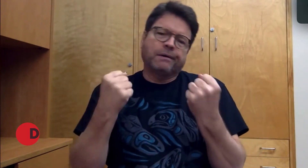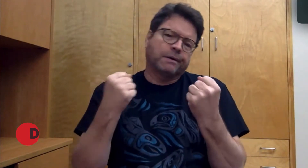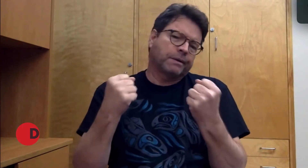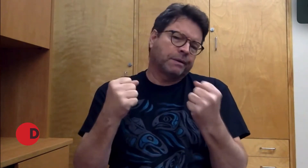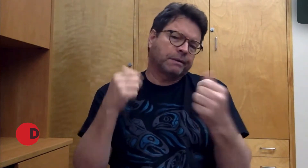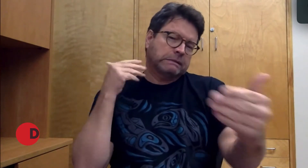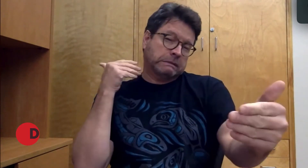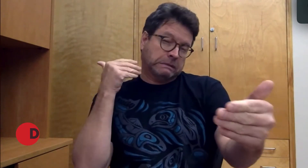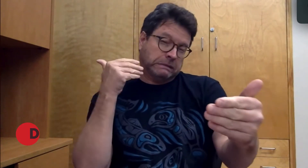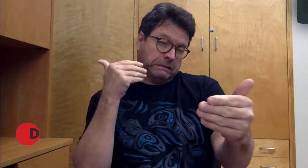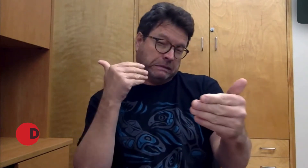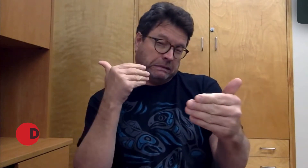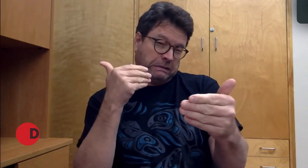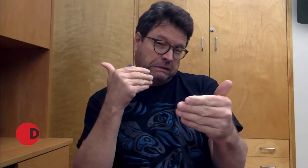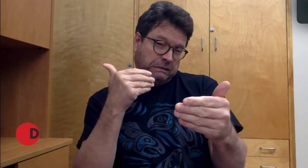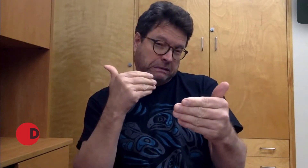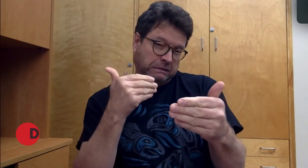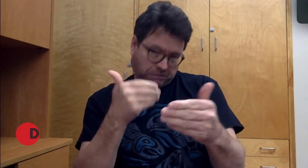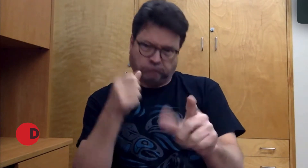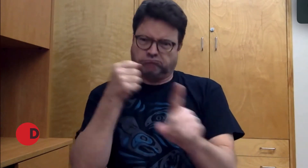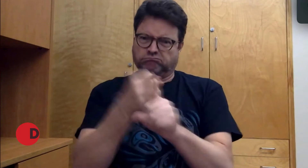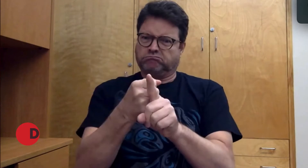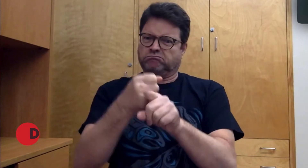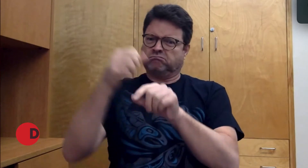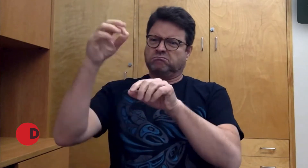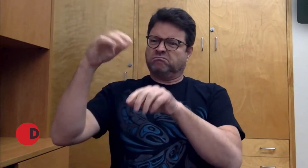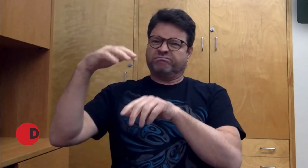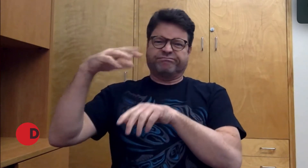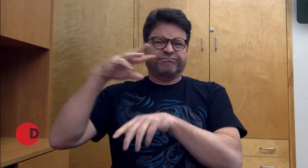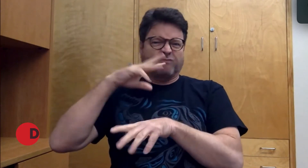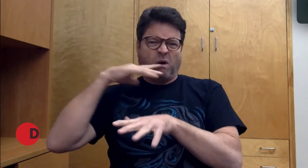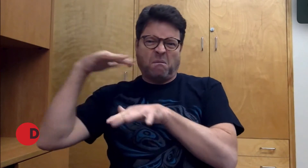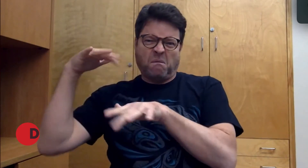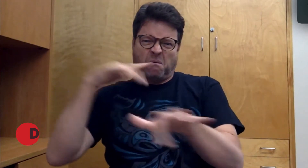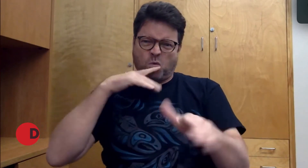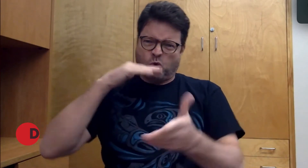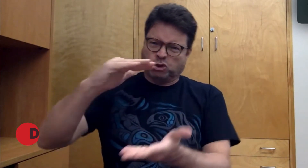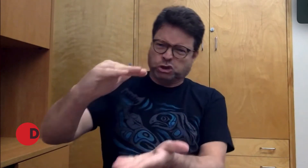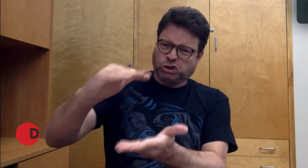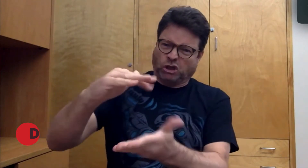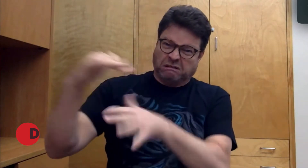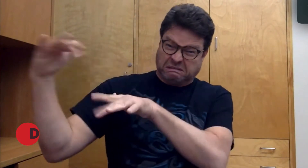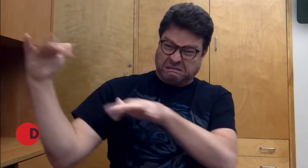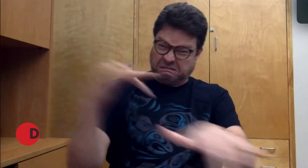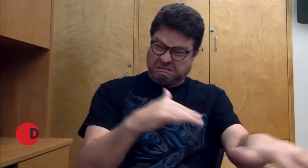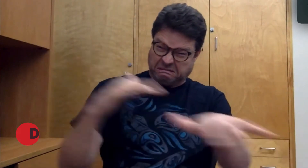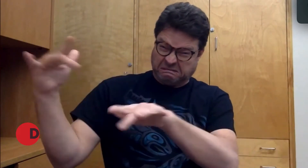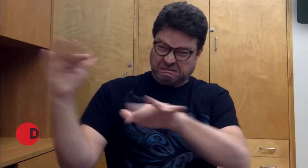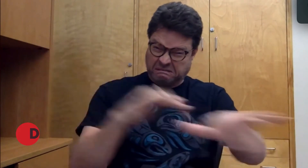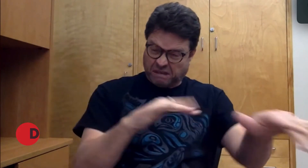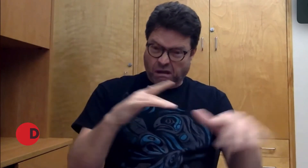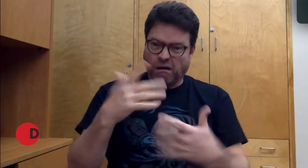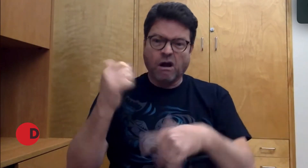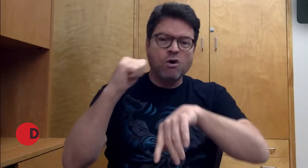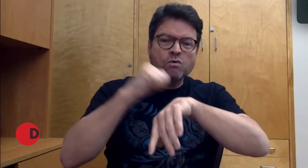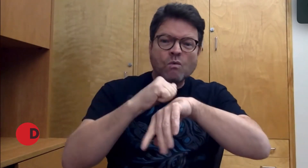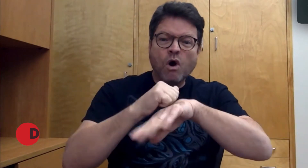But, anyway, I kept driving and was getting closer and closer to a strong current of water.